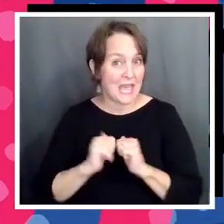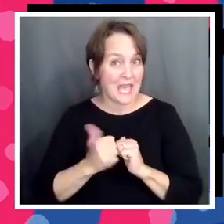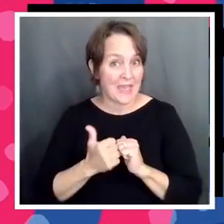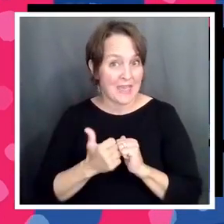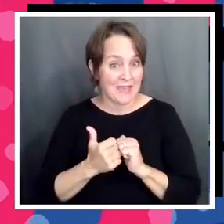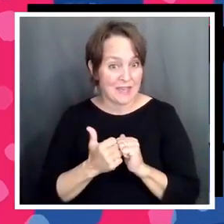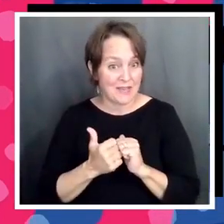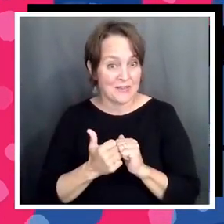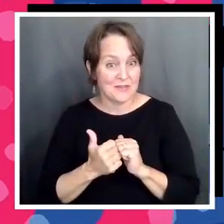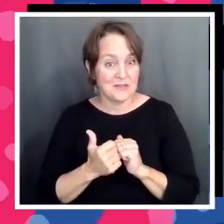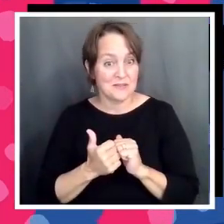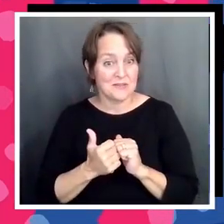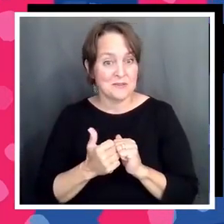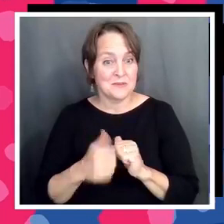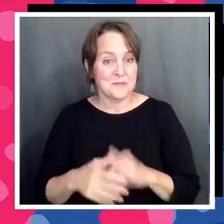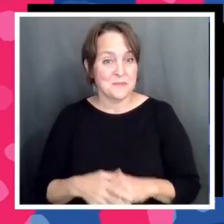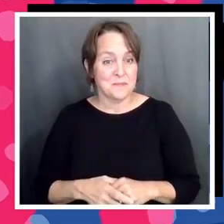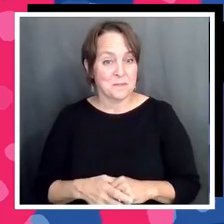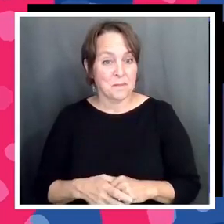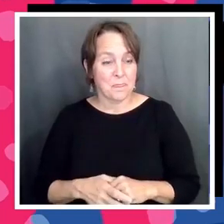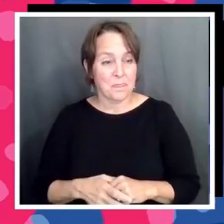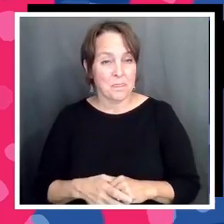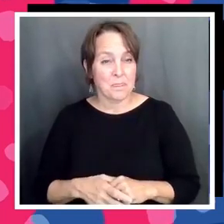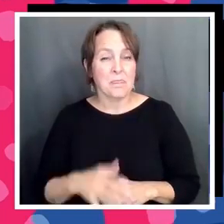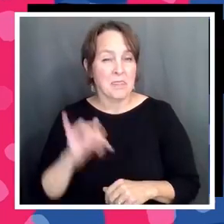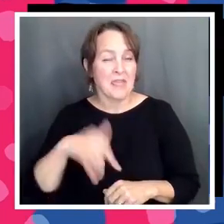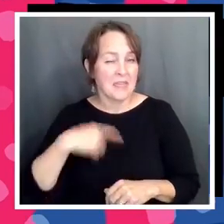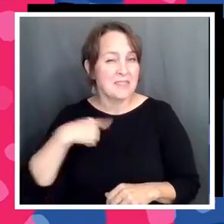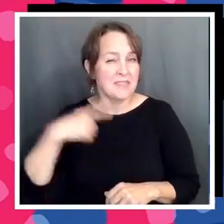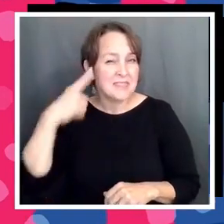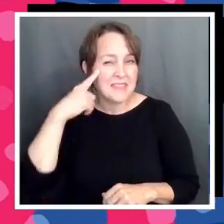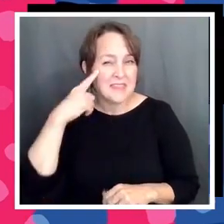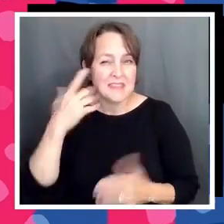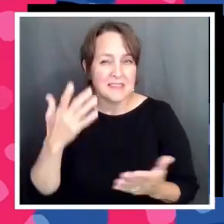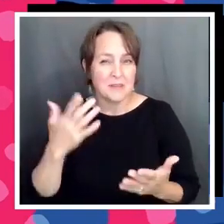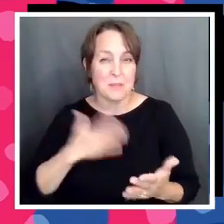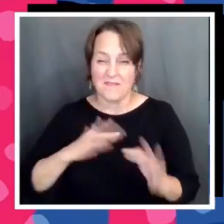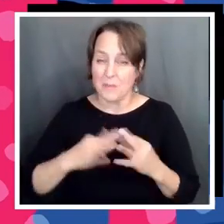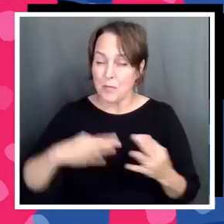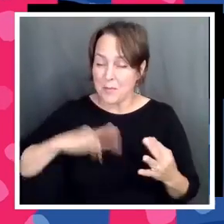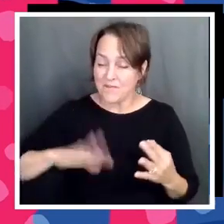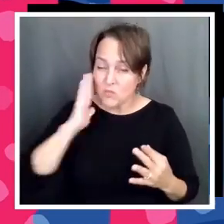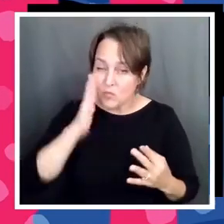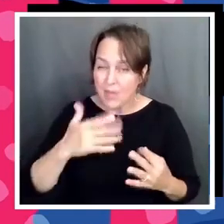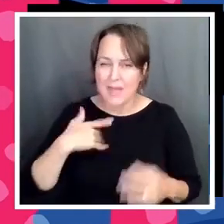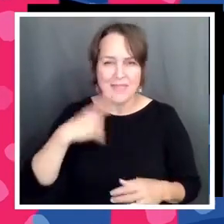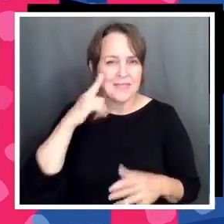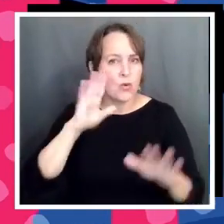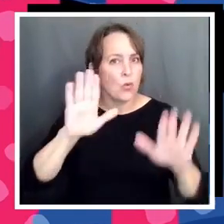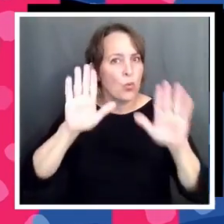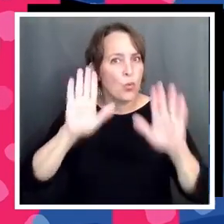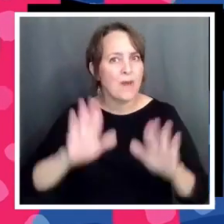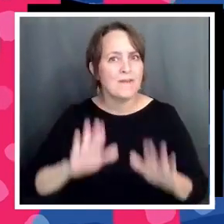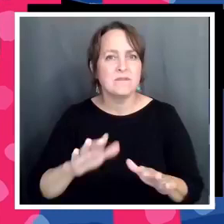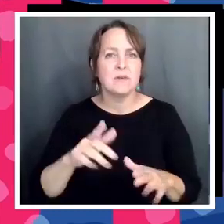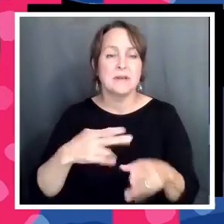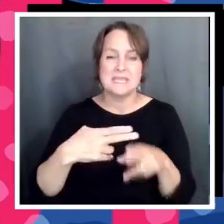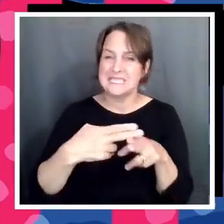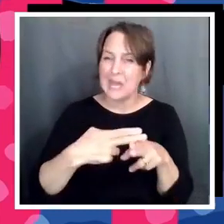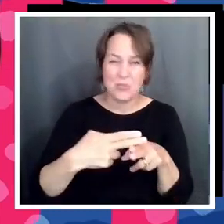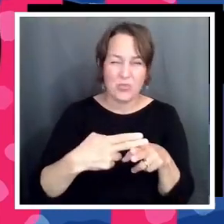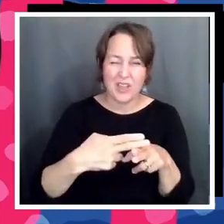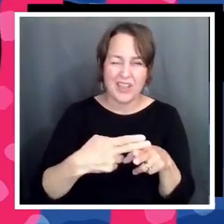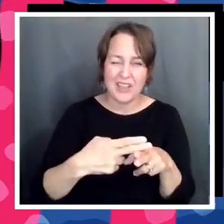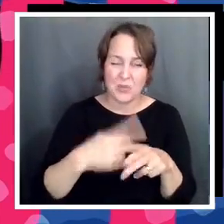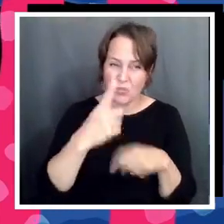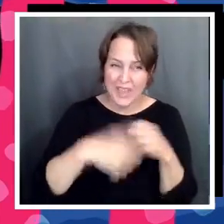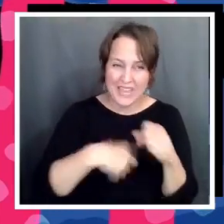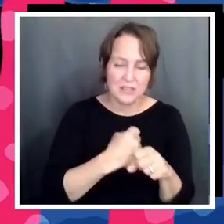TO BENEFIT FROM THIS EXPANSION